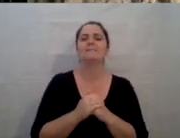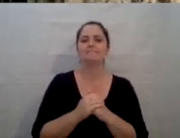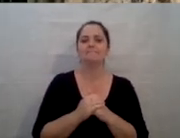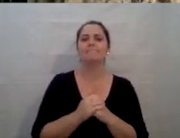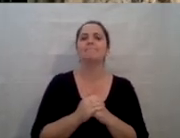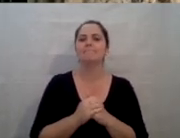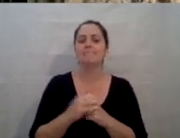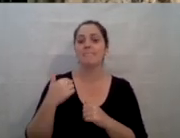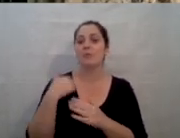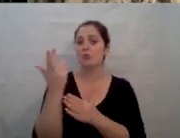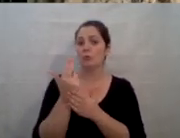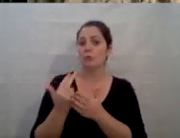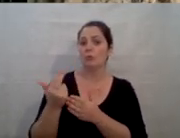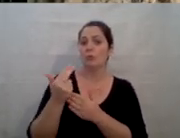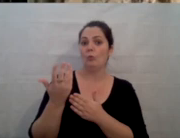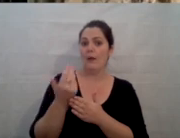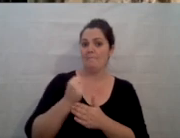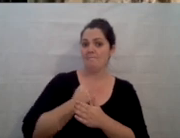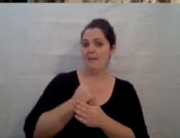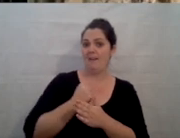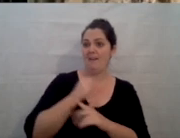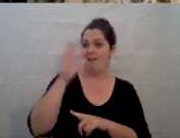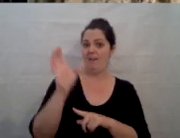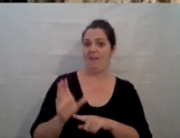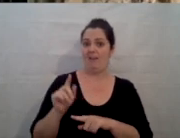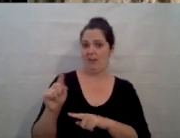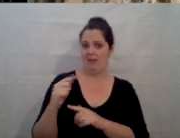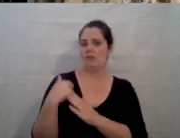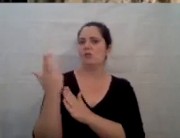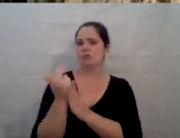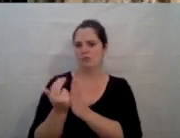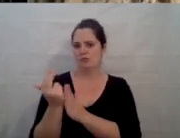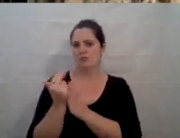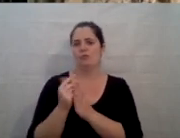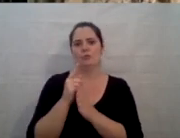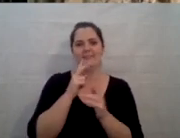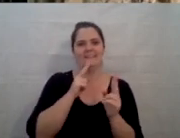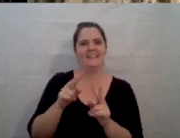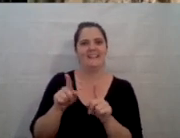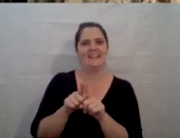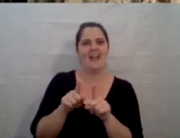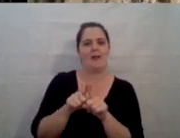right over here on this side, so you will be able to see me drawing throughout the workshop. So I'll be taking you through it step by